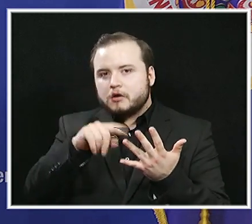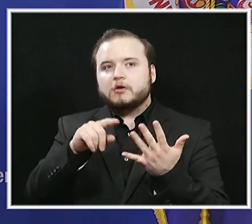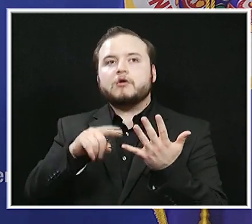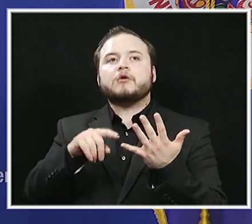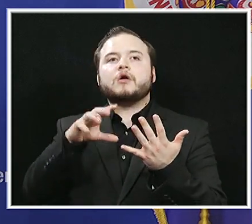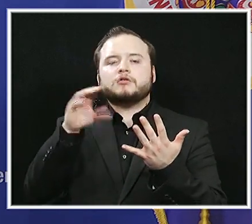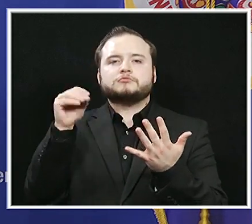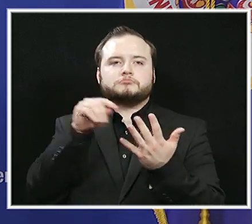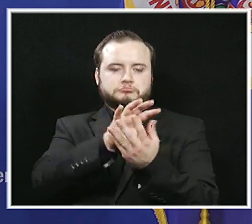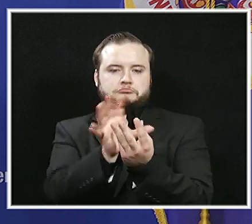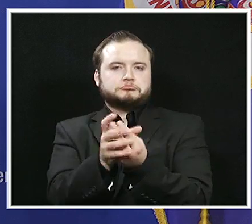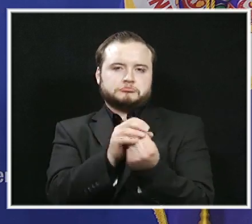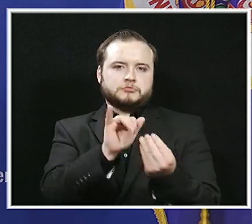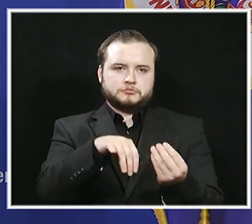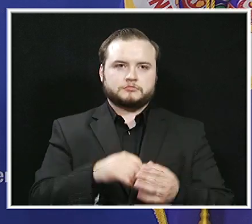Anoka, one each in